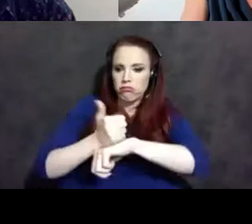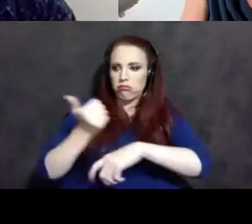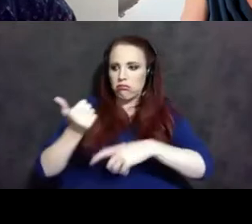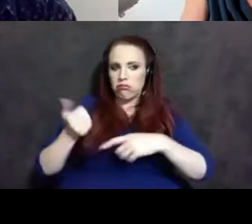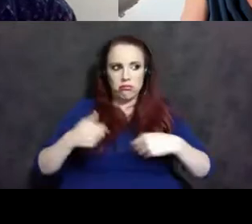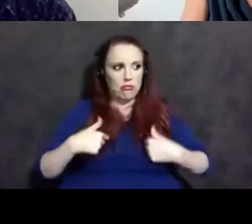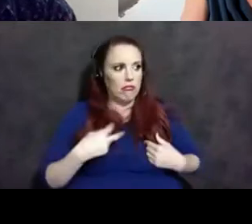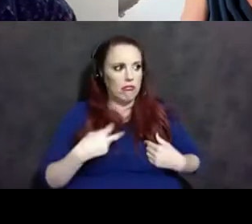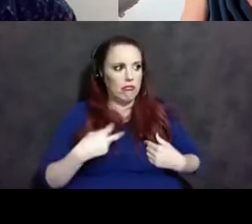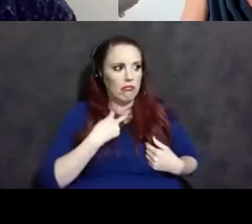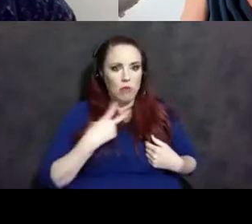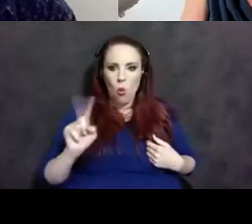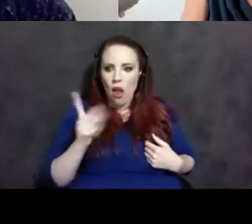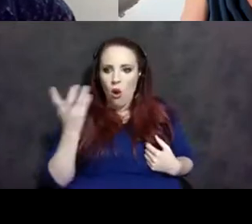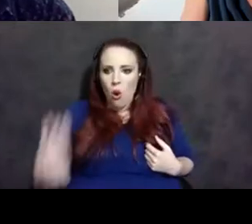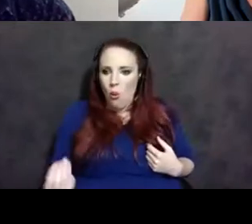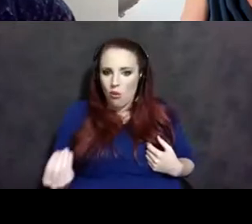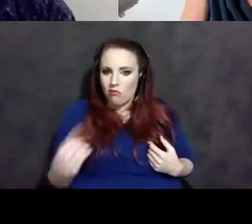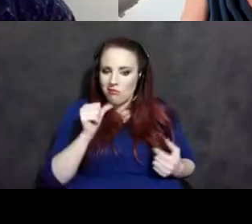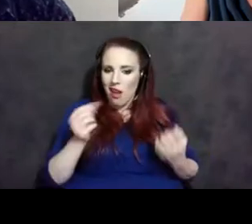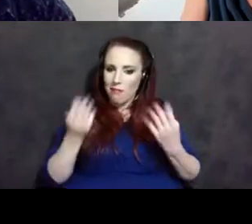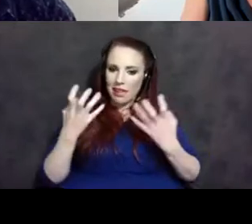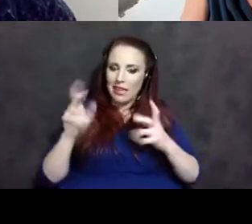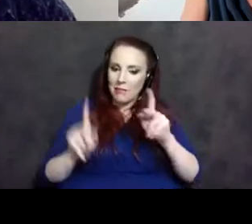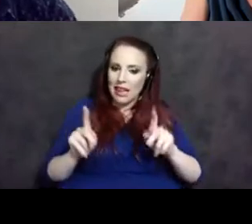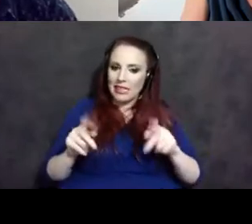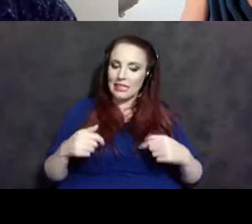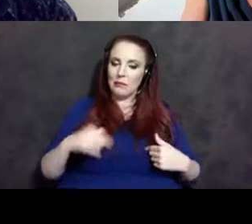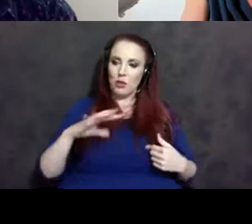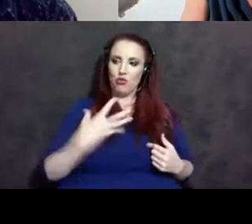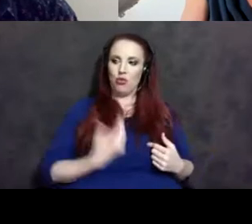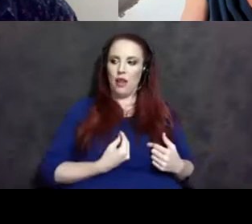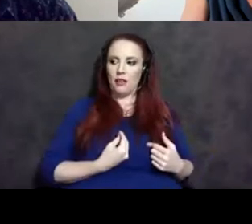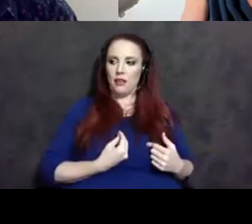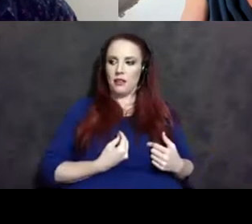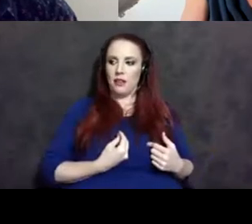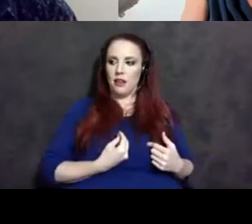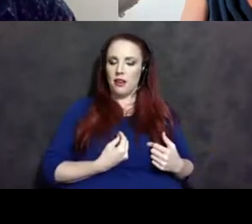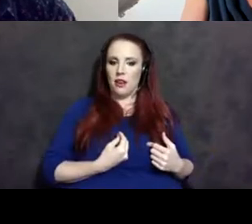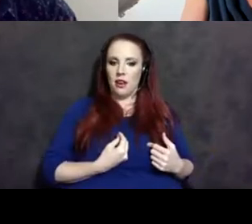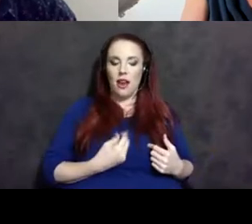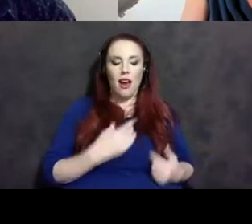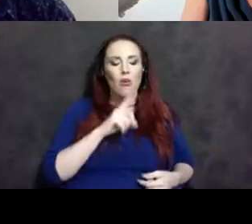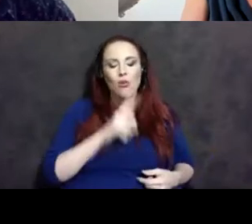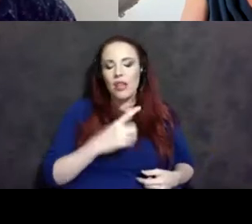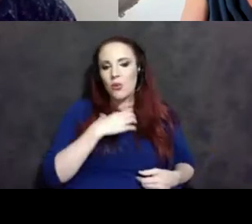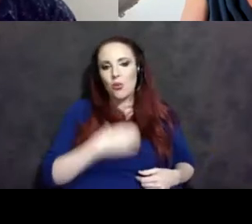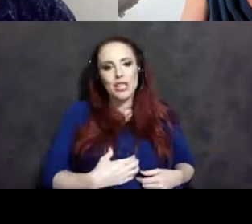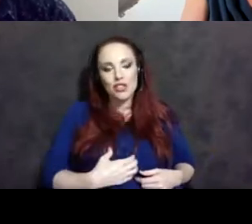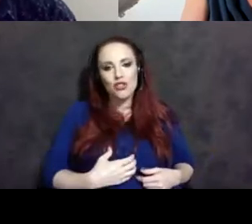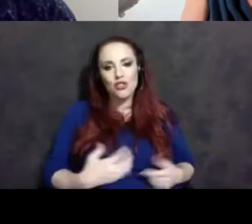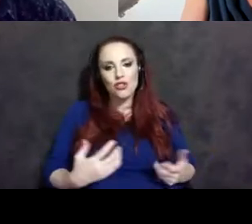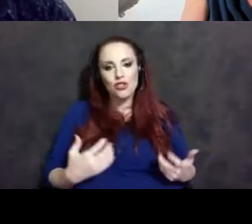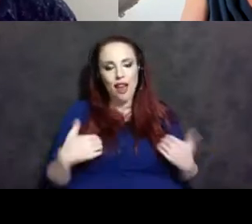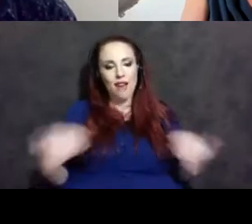And there's, like, as a trans person, there's, I wish, I really wish I had more power and